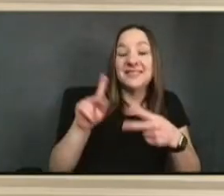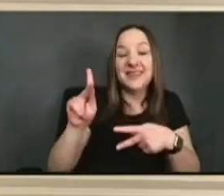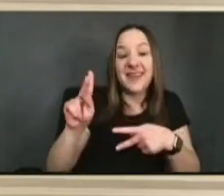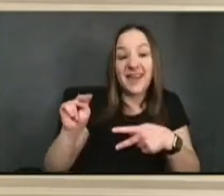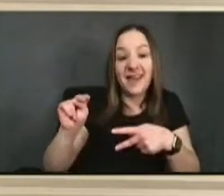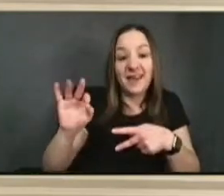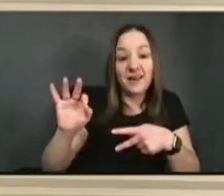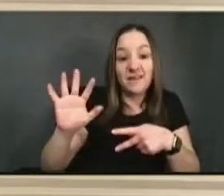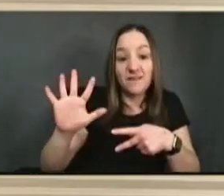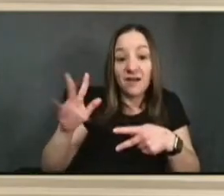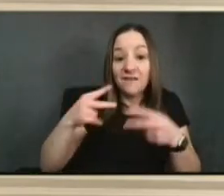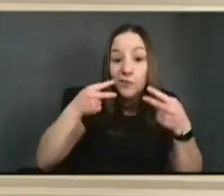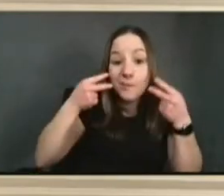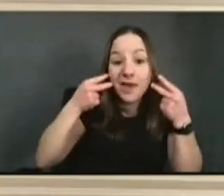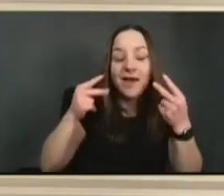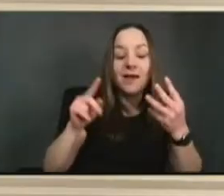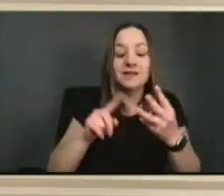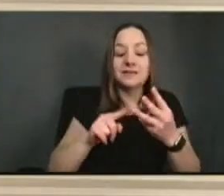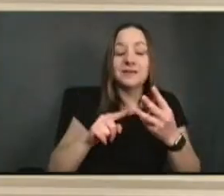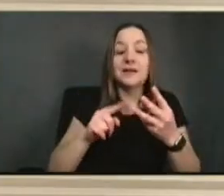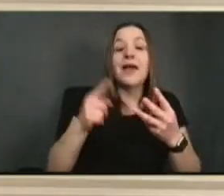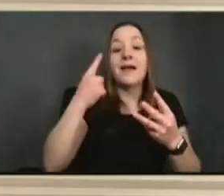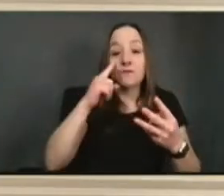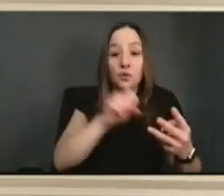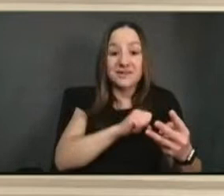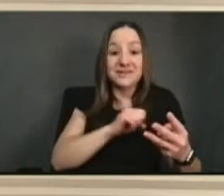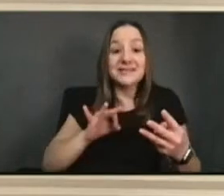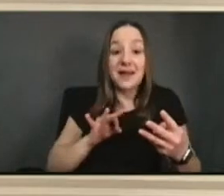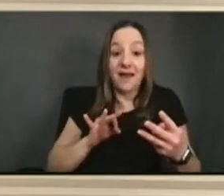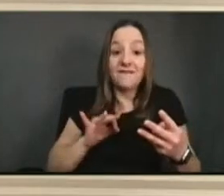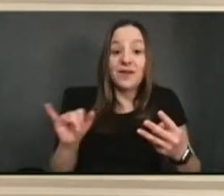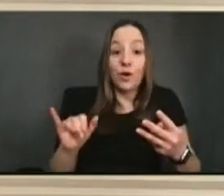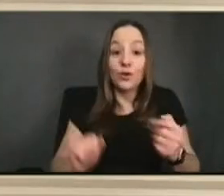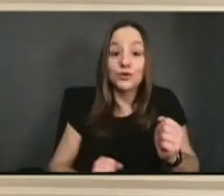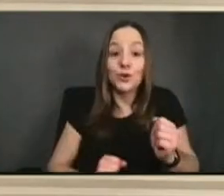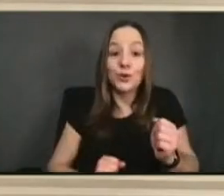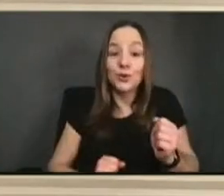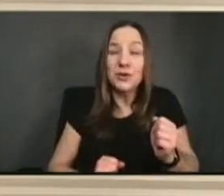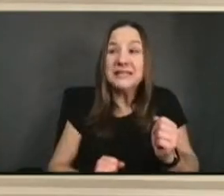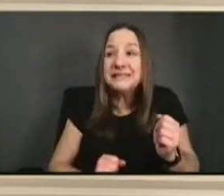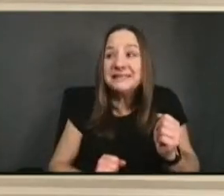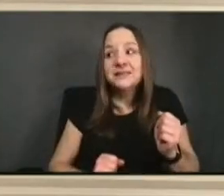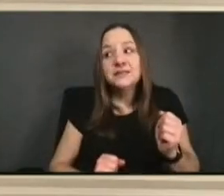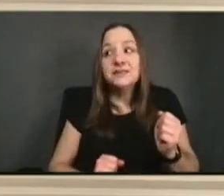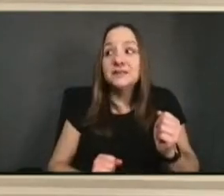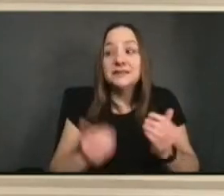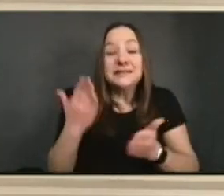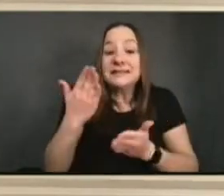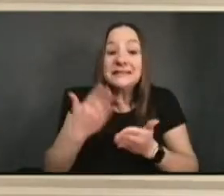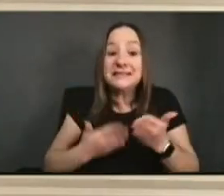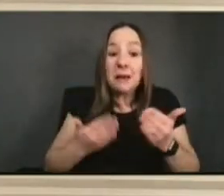comes to the can 95 masks when it comes to staff and personnel